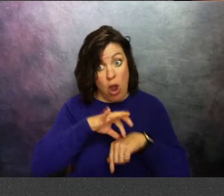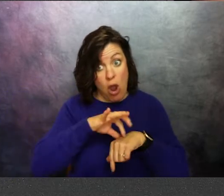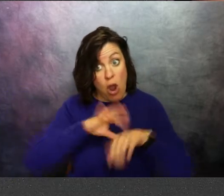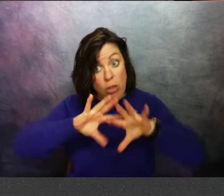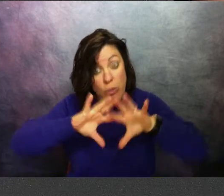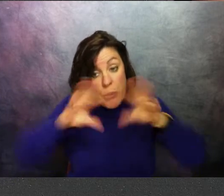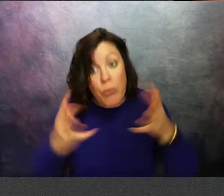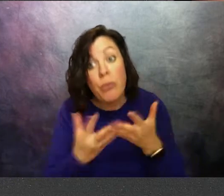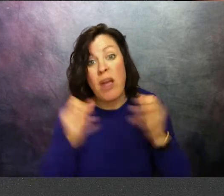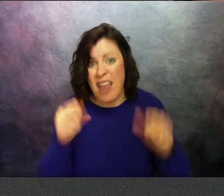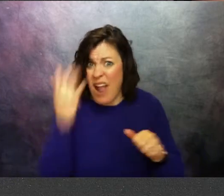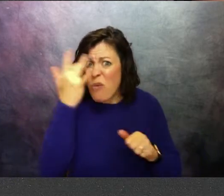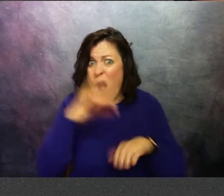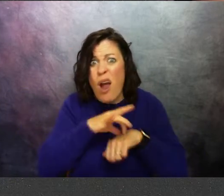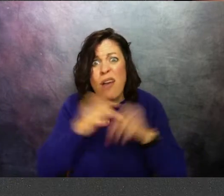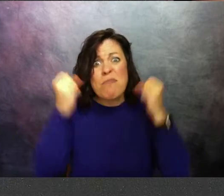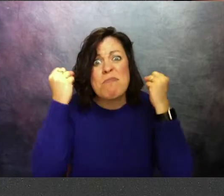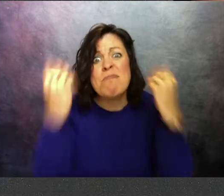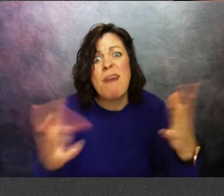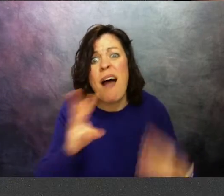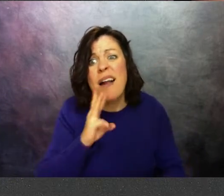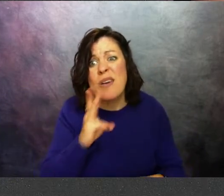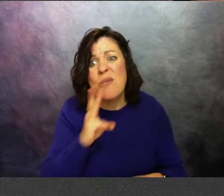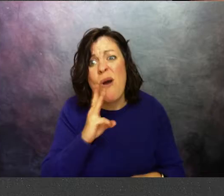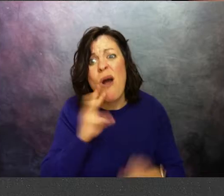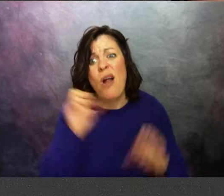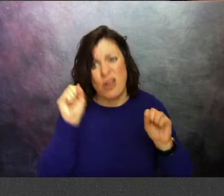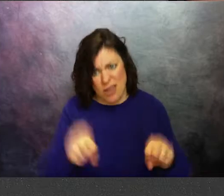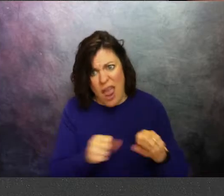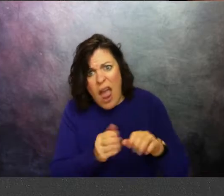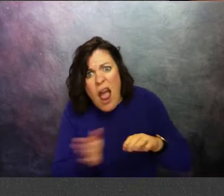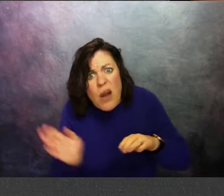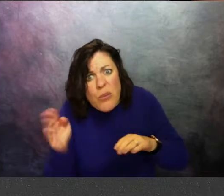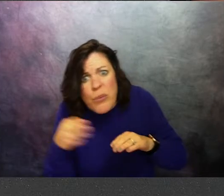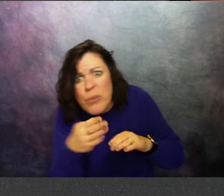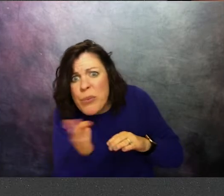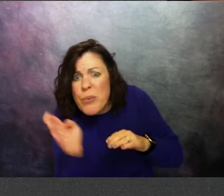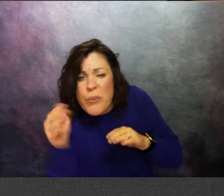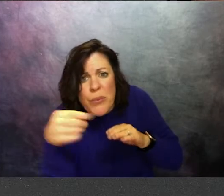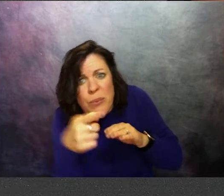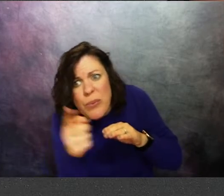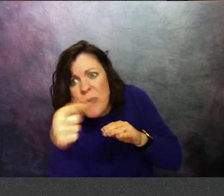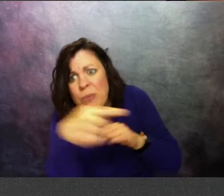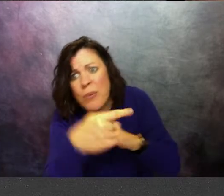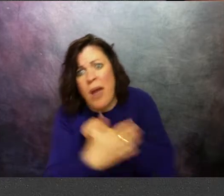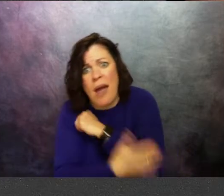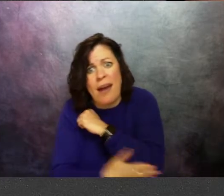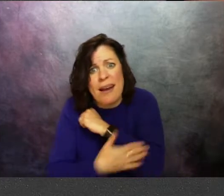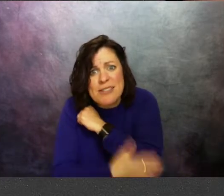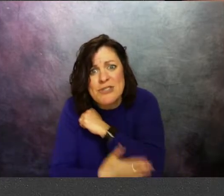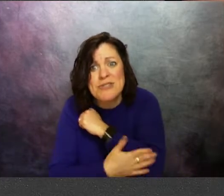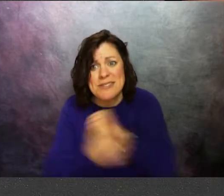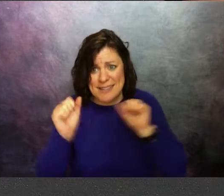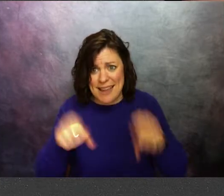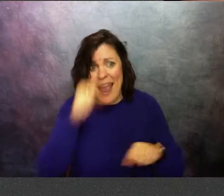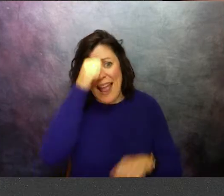You just might have to go around some land to get there. You ready? Okay. So we could take the boat.